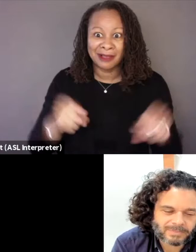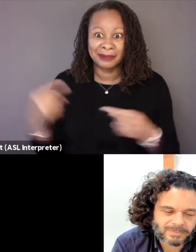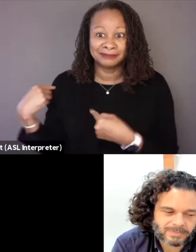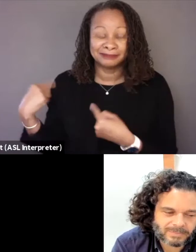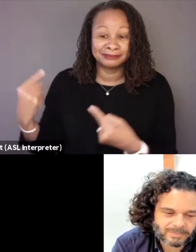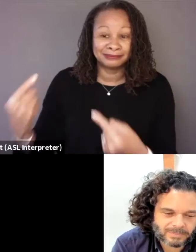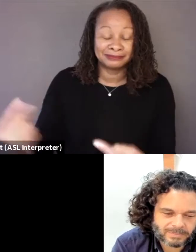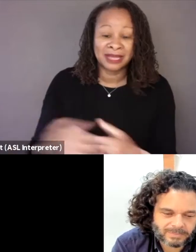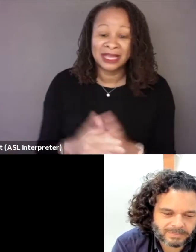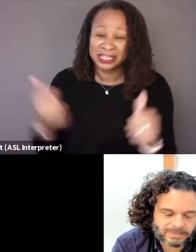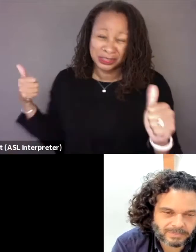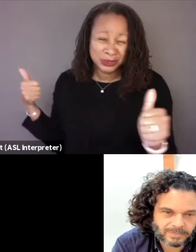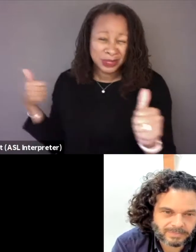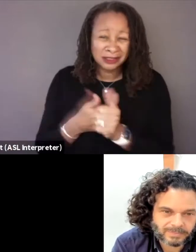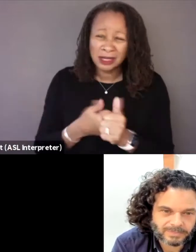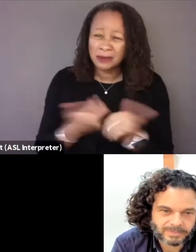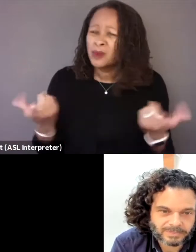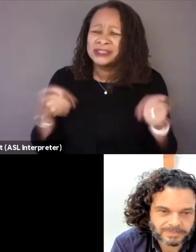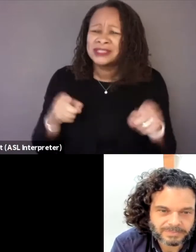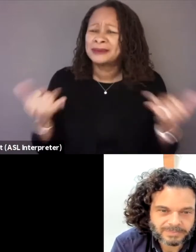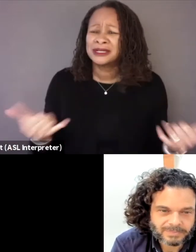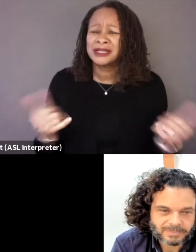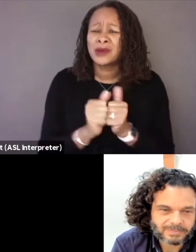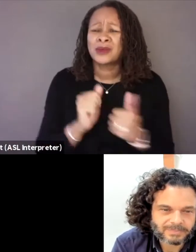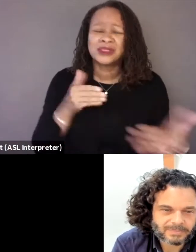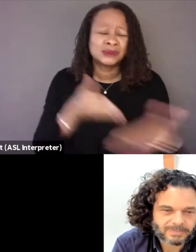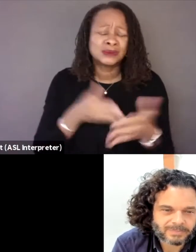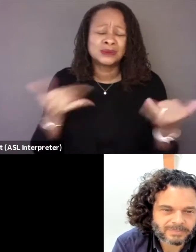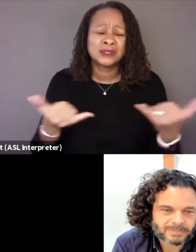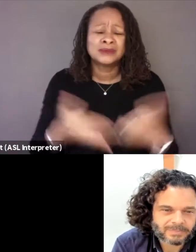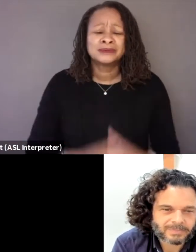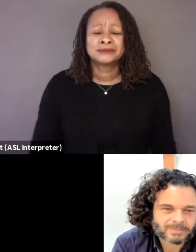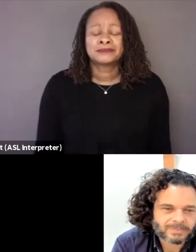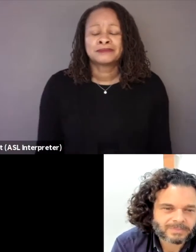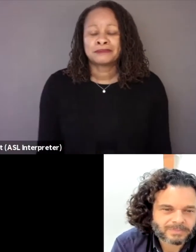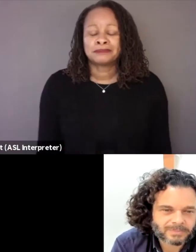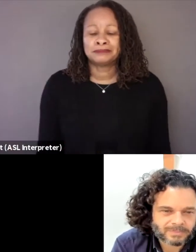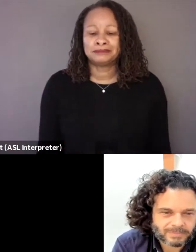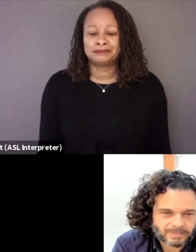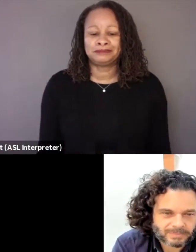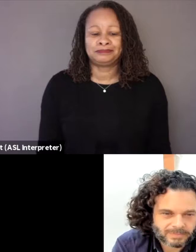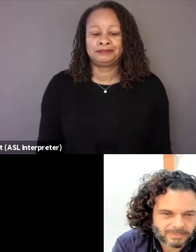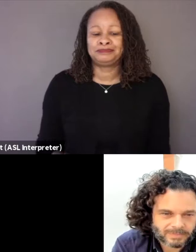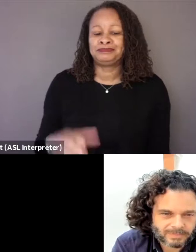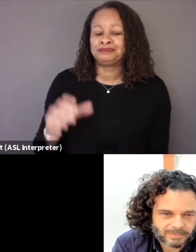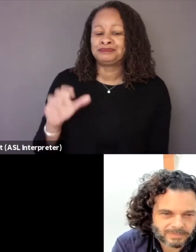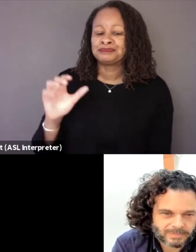with what the status of the lawsuit is? Well, after summary judgment,